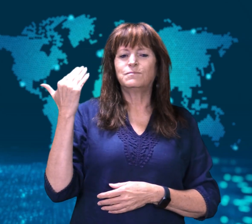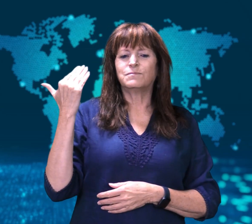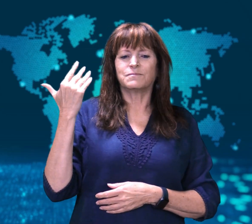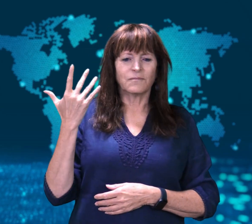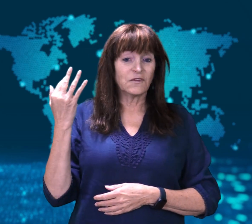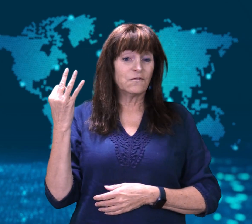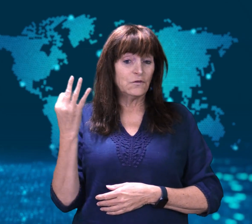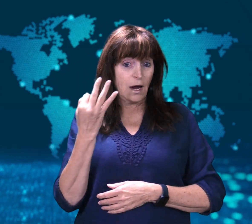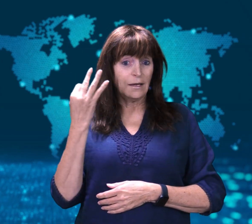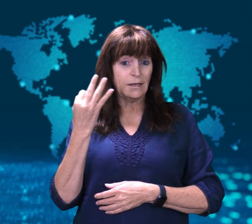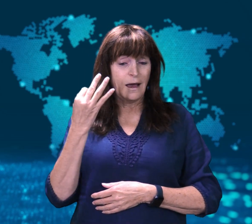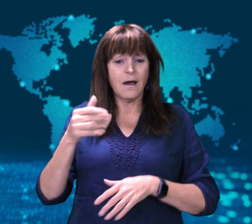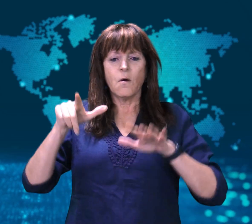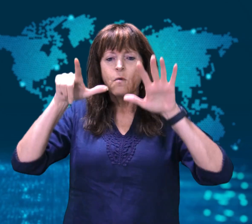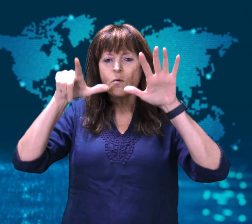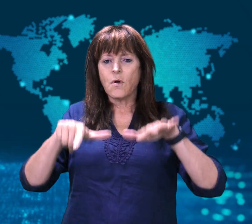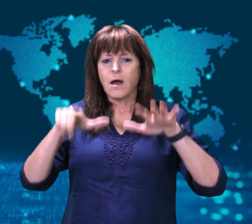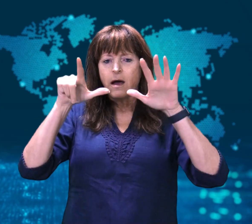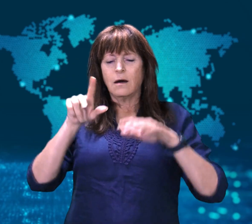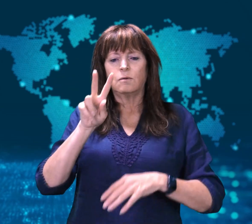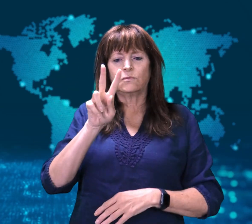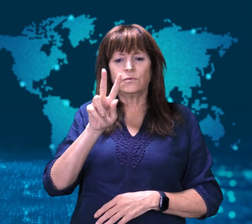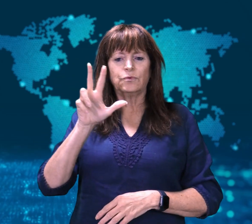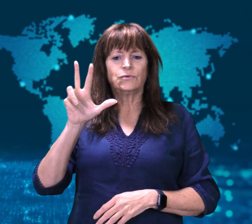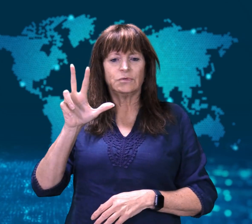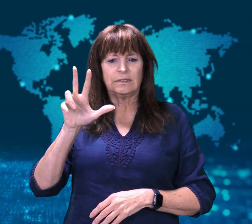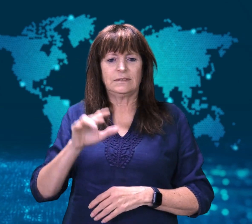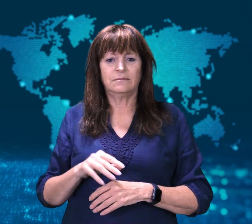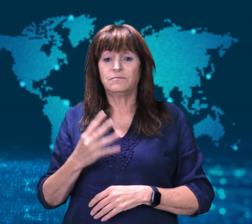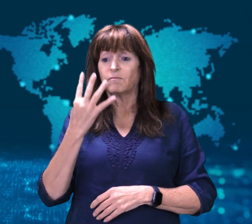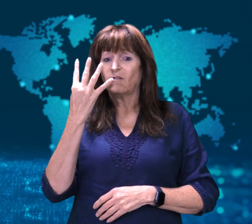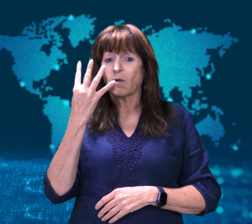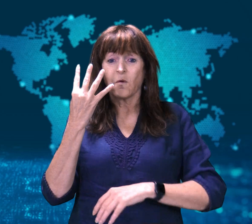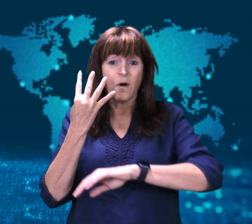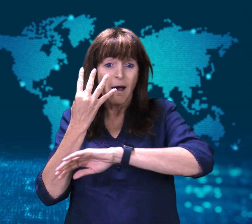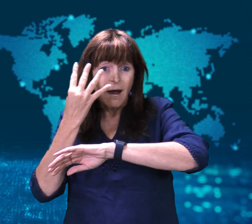Last Friday, July 23,